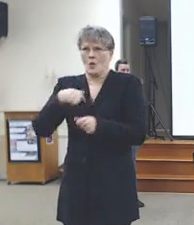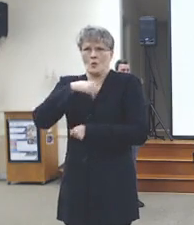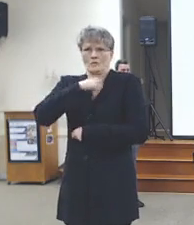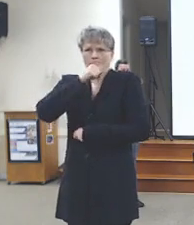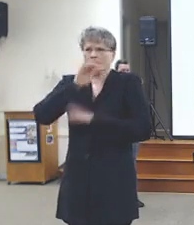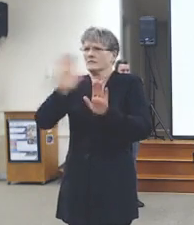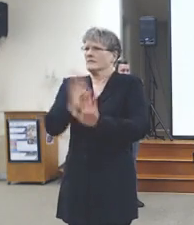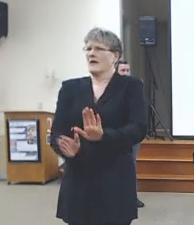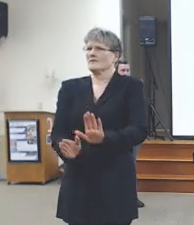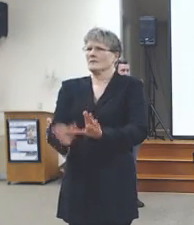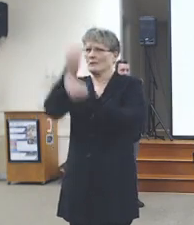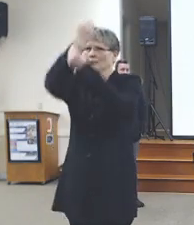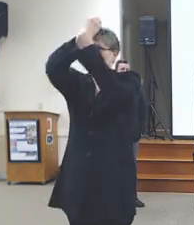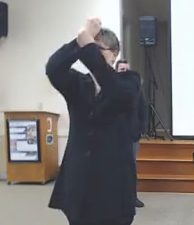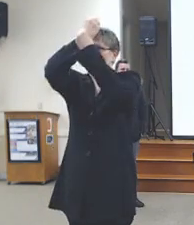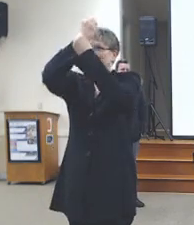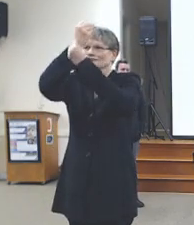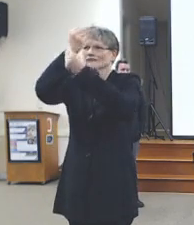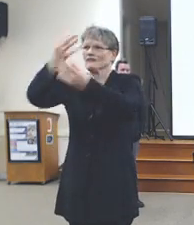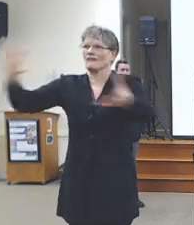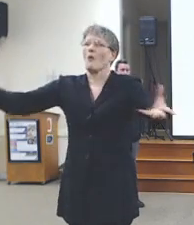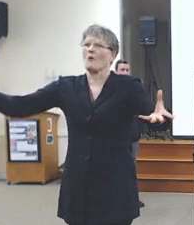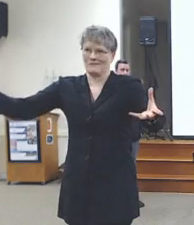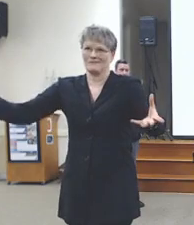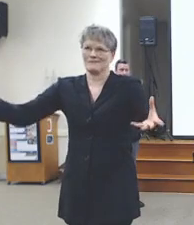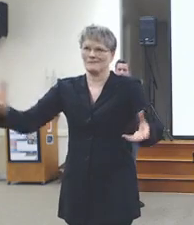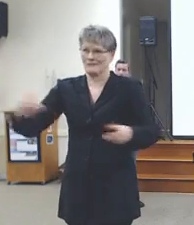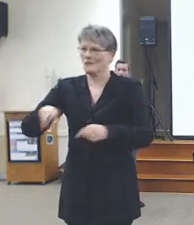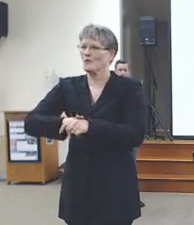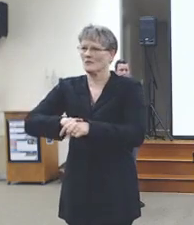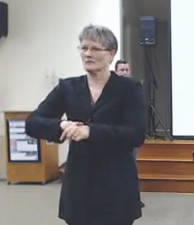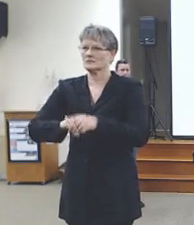That's what I was gonna ask. If you knew one of these patients, when they